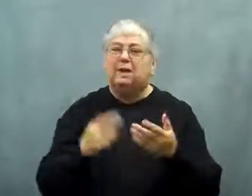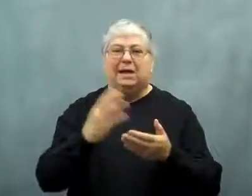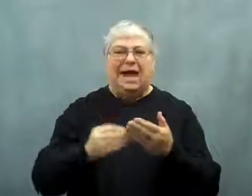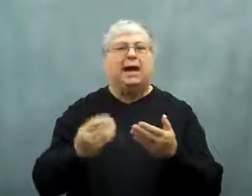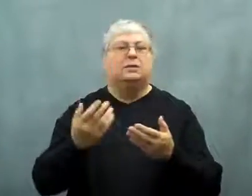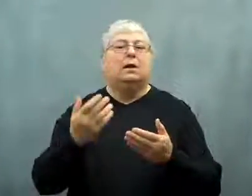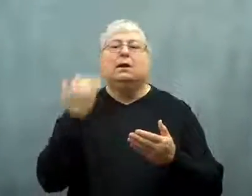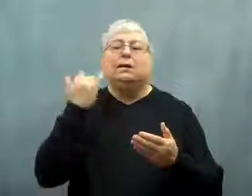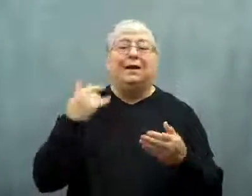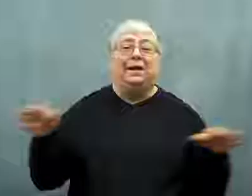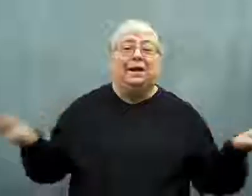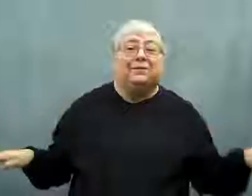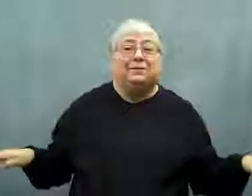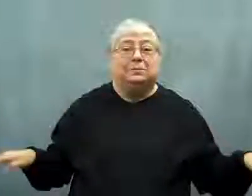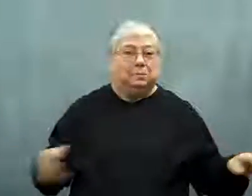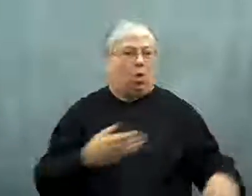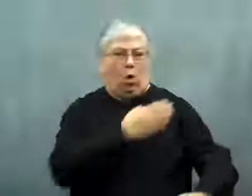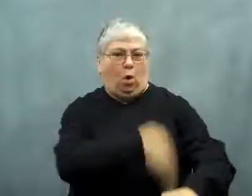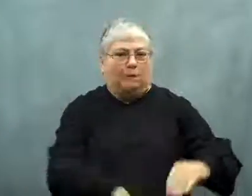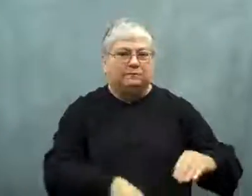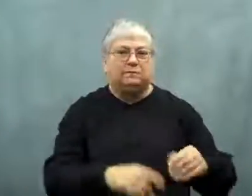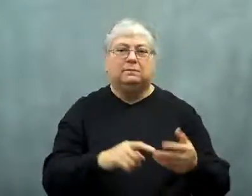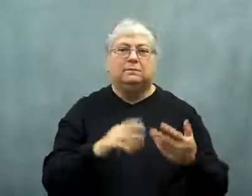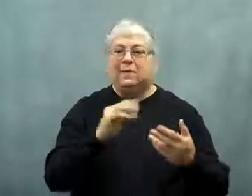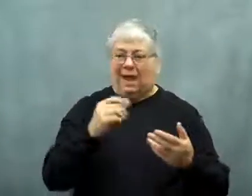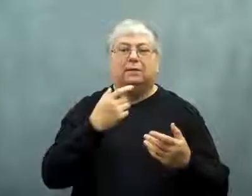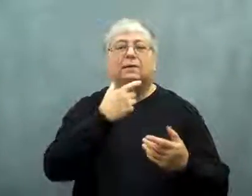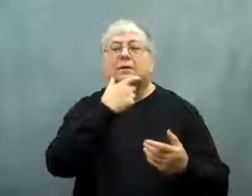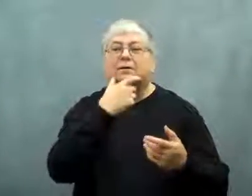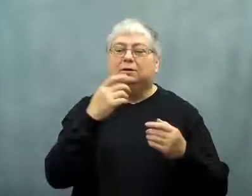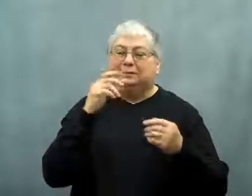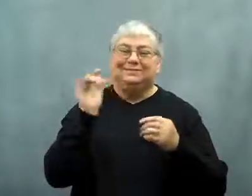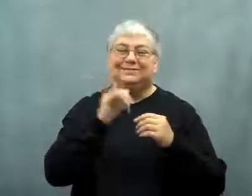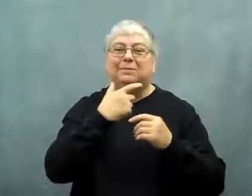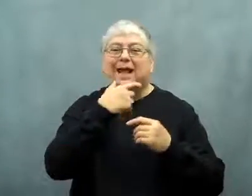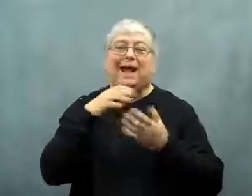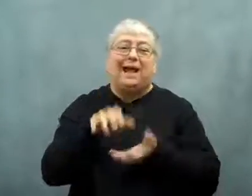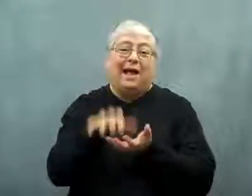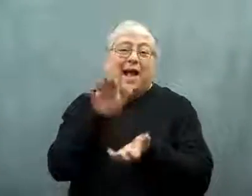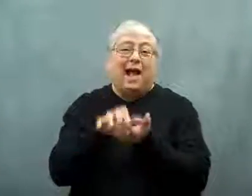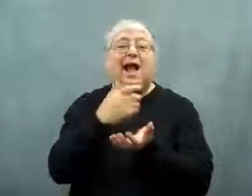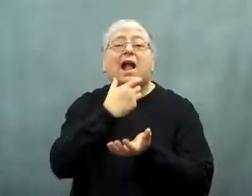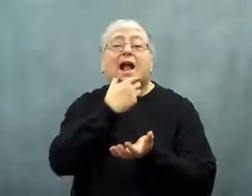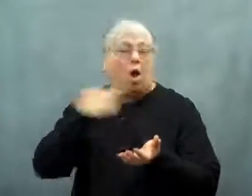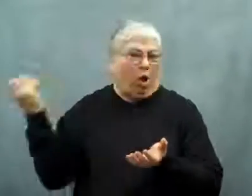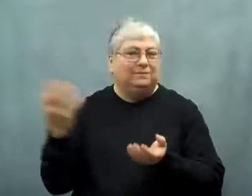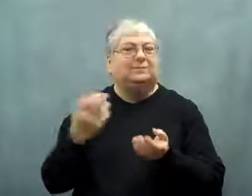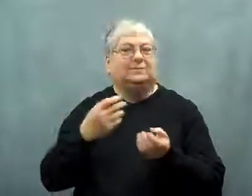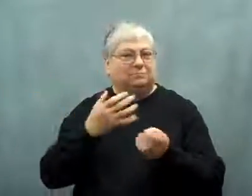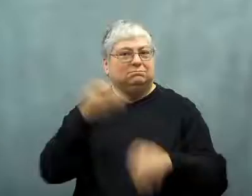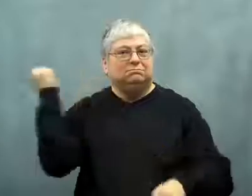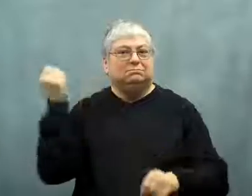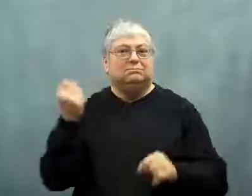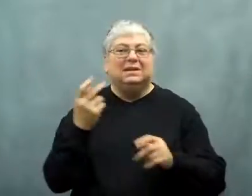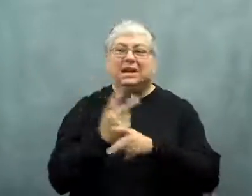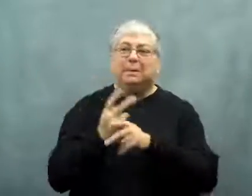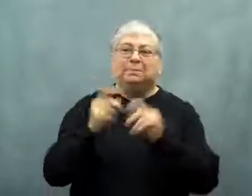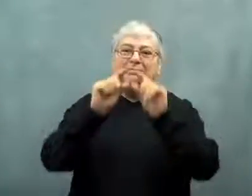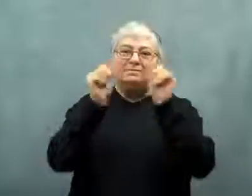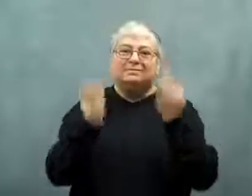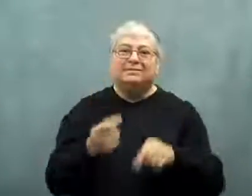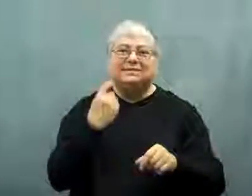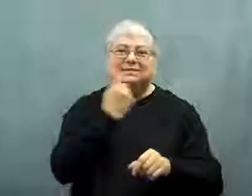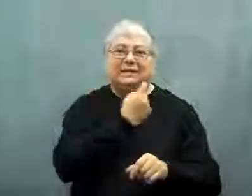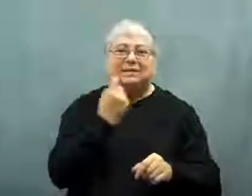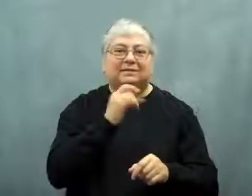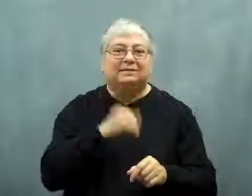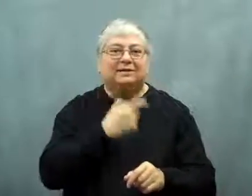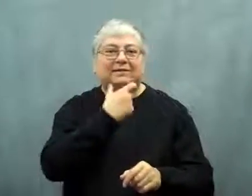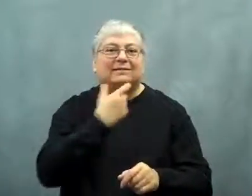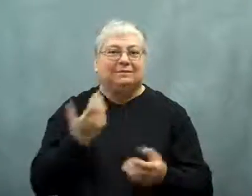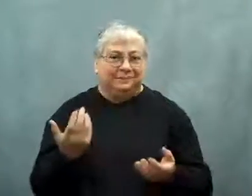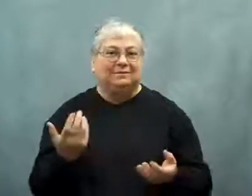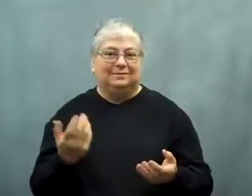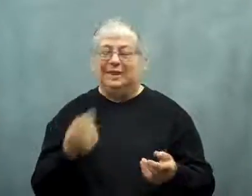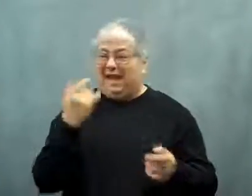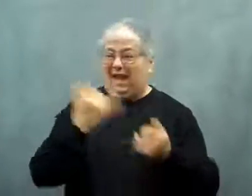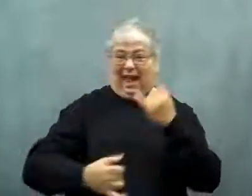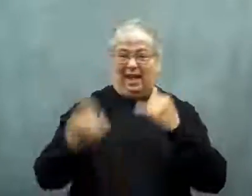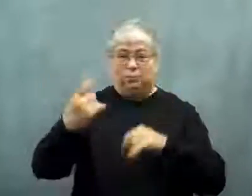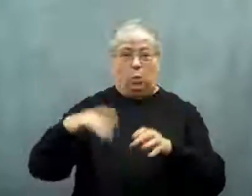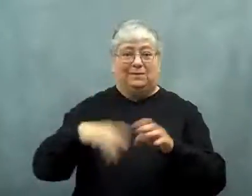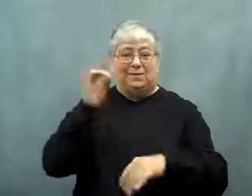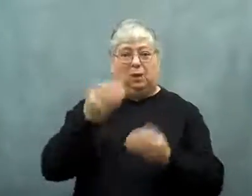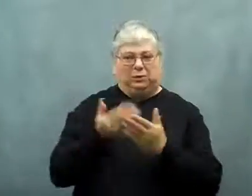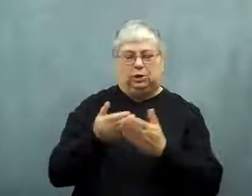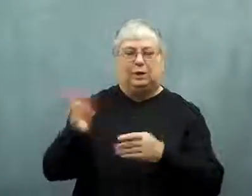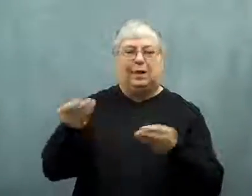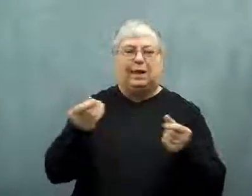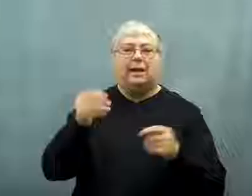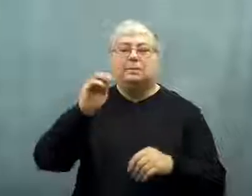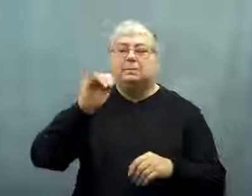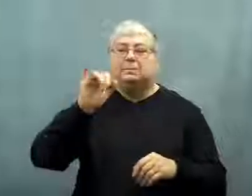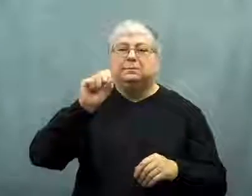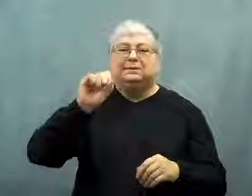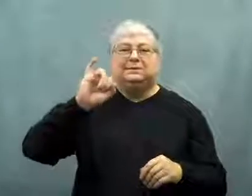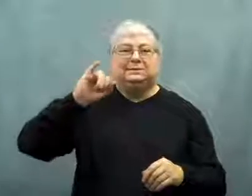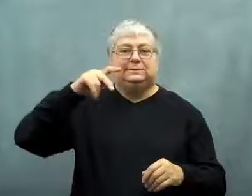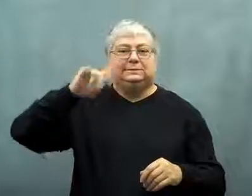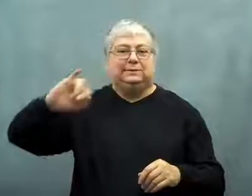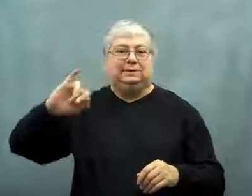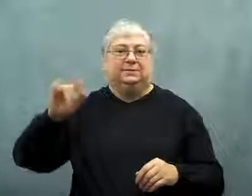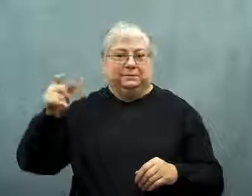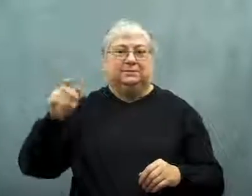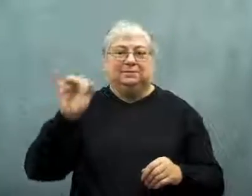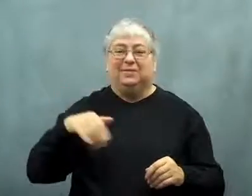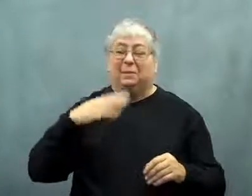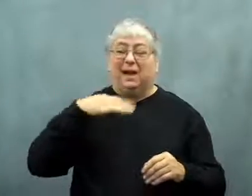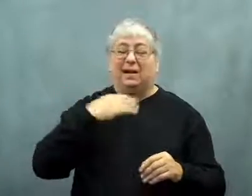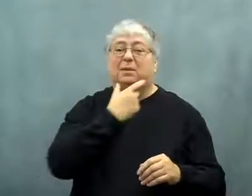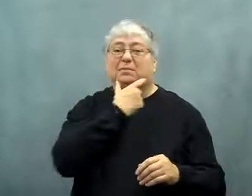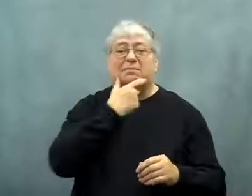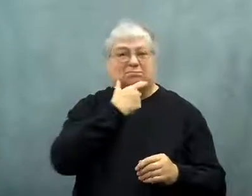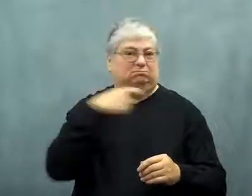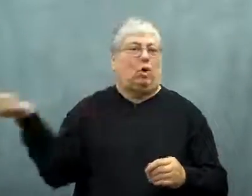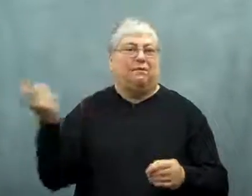and some had their flippers or lower jaws cut off.